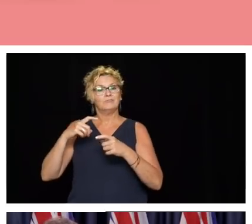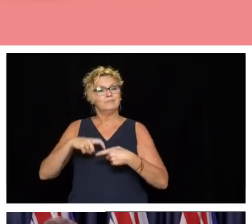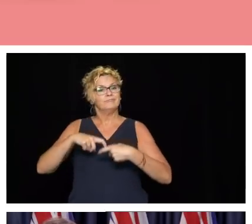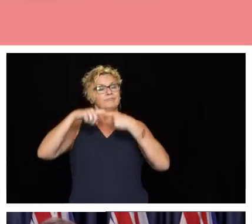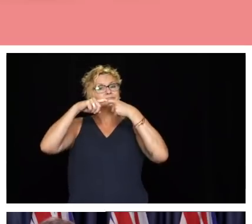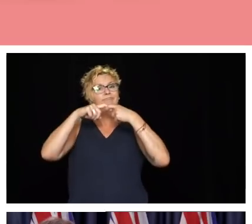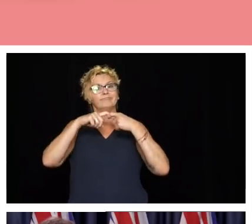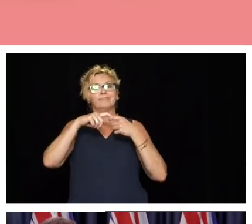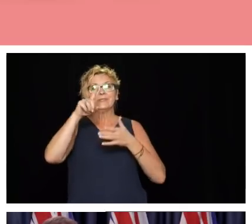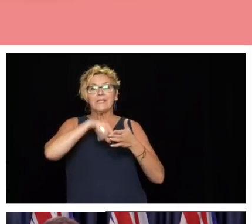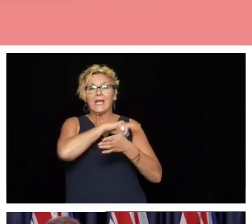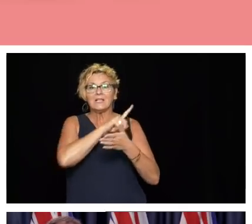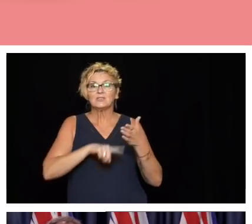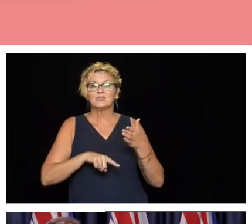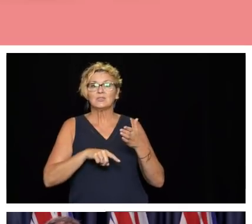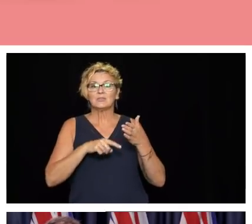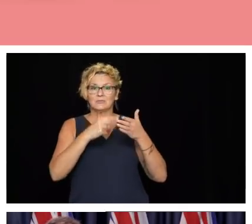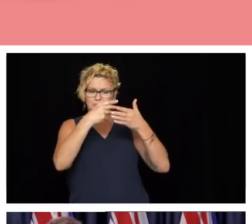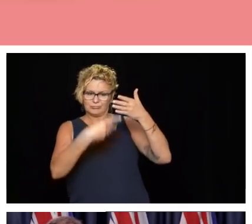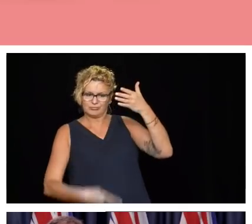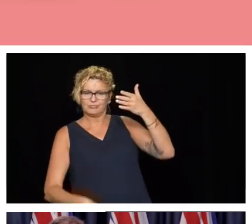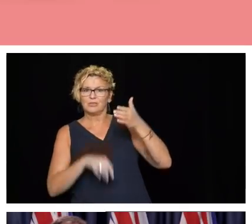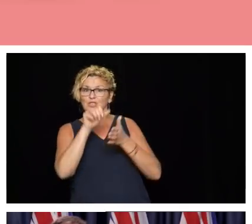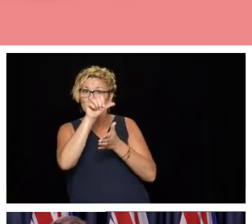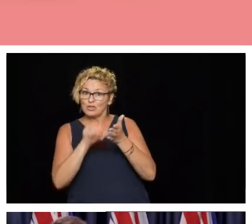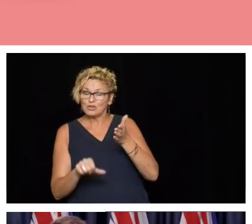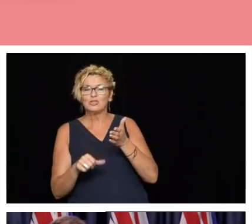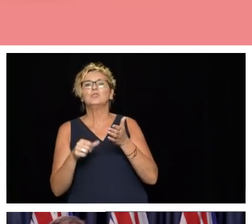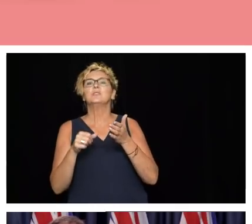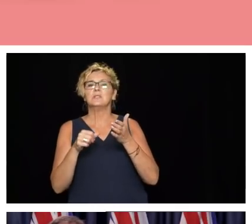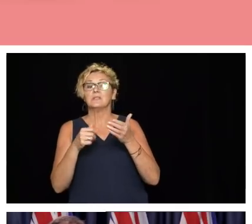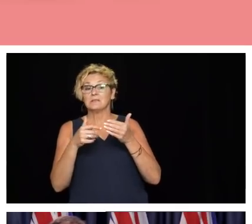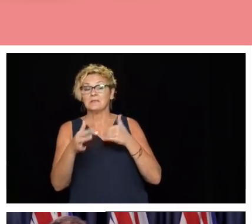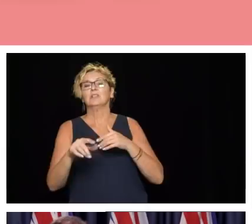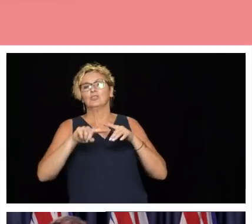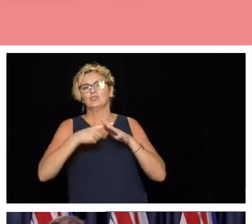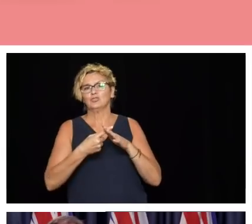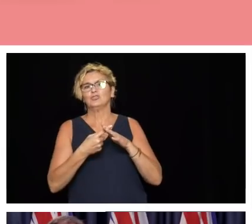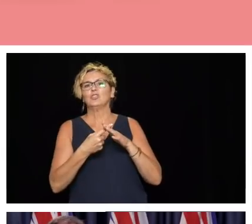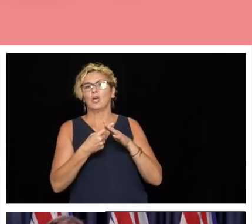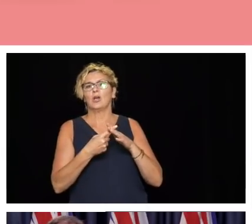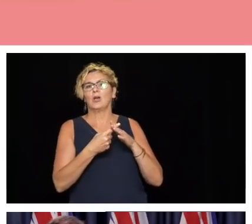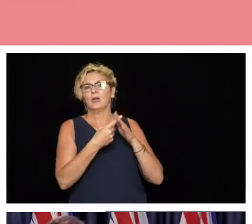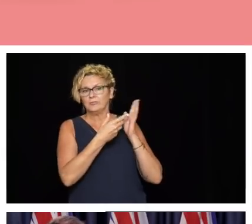the continued increase in circle demand based on our surgical program that has been put in place obviously part of this plan.